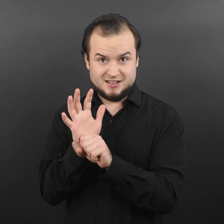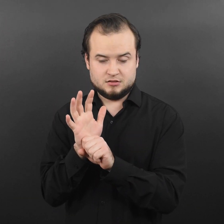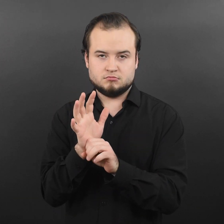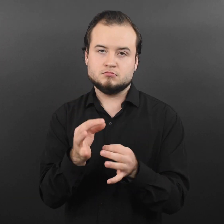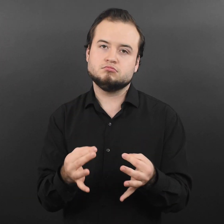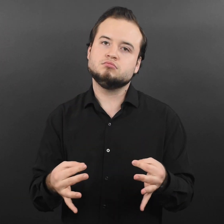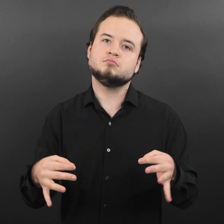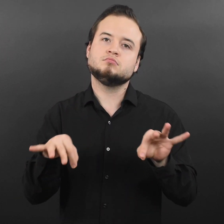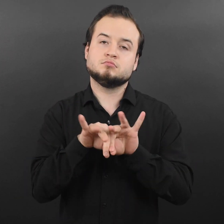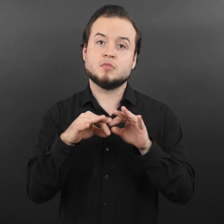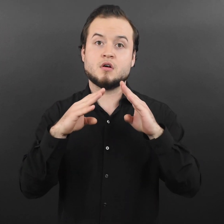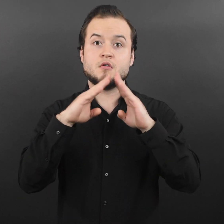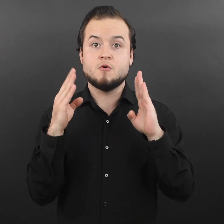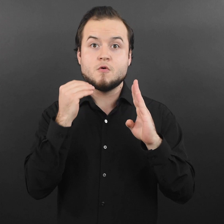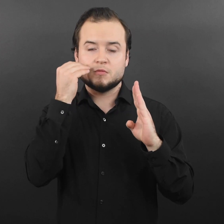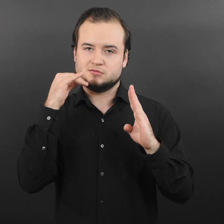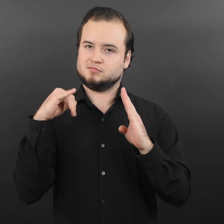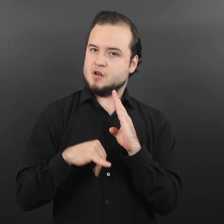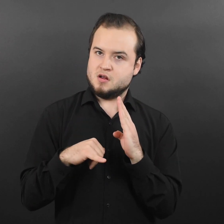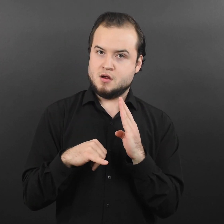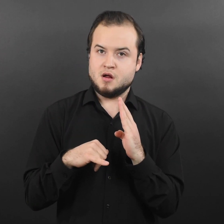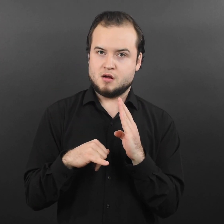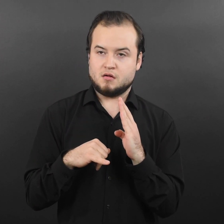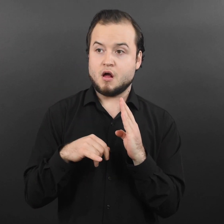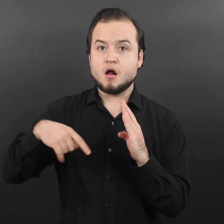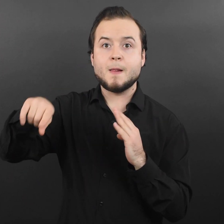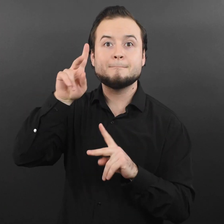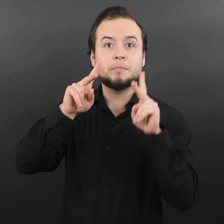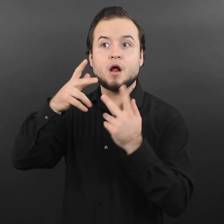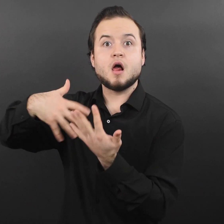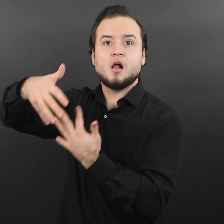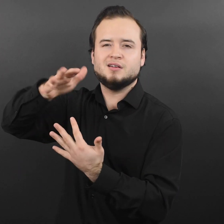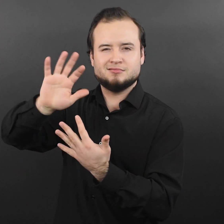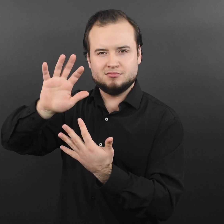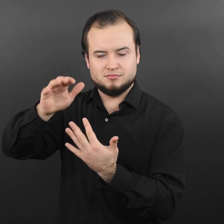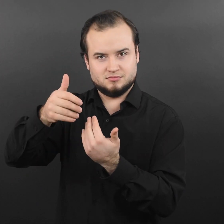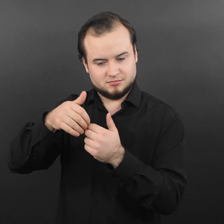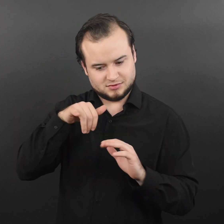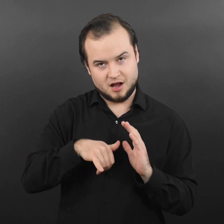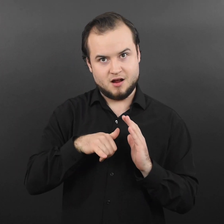If you have symptoms of COVID-19, it is important to stay home and away from